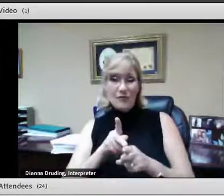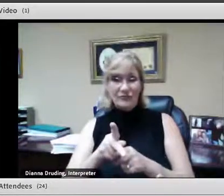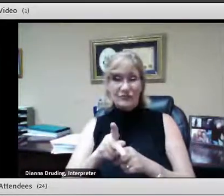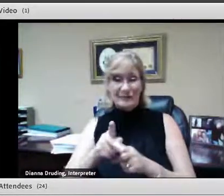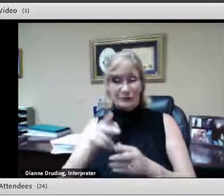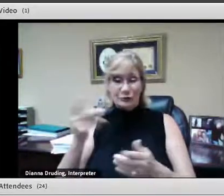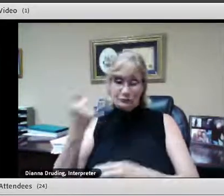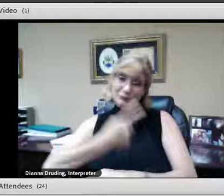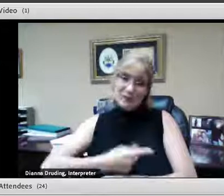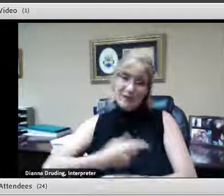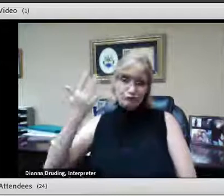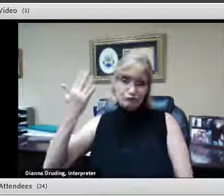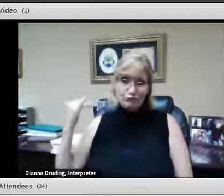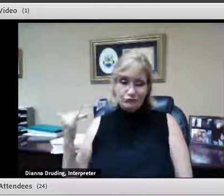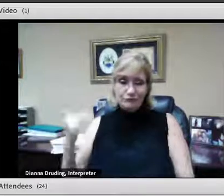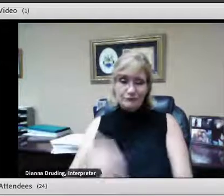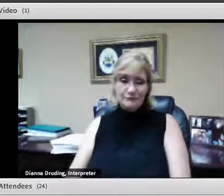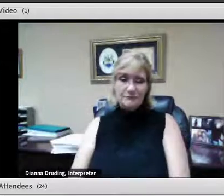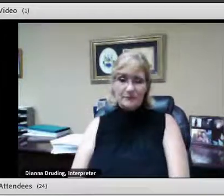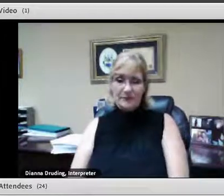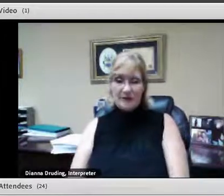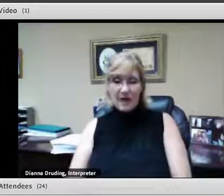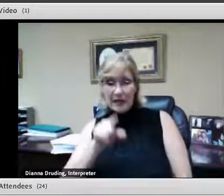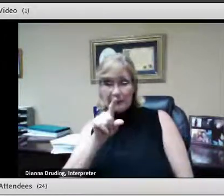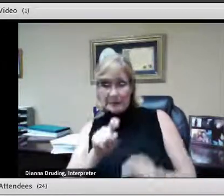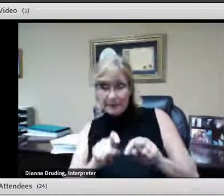But this little link down here for icebreakers